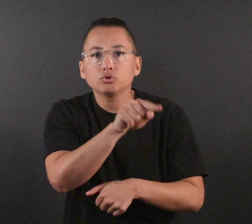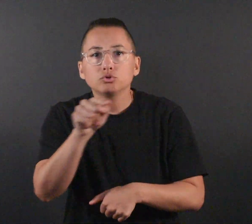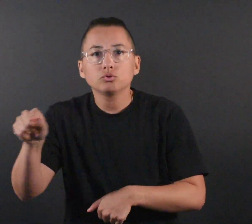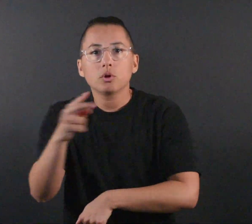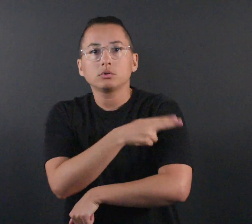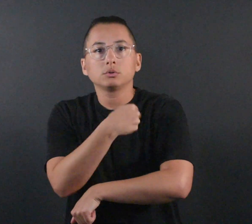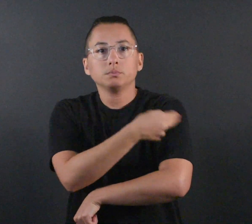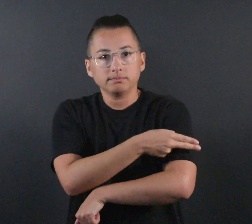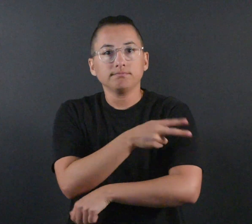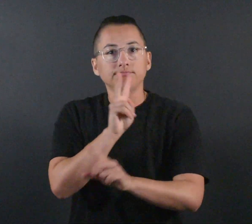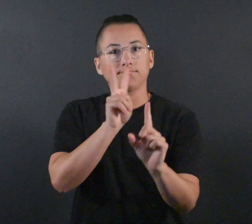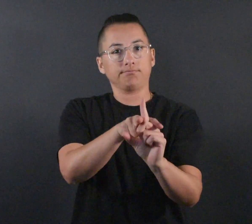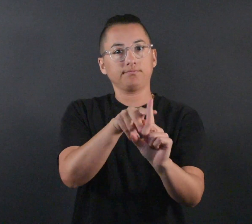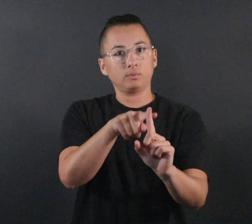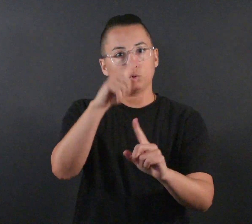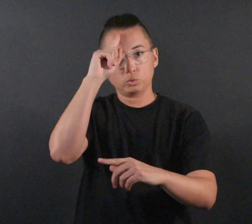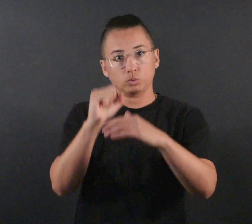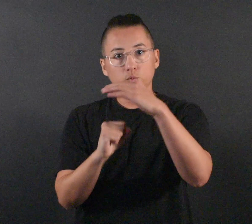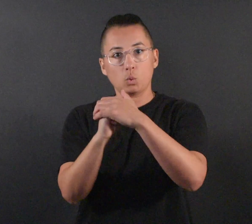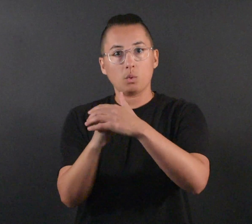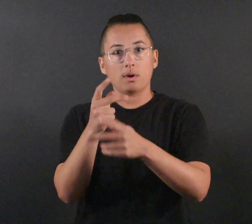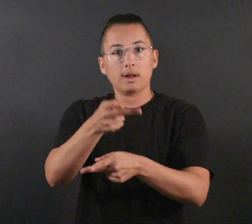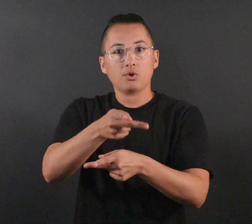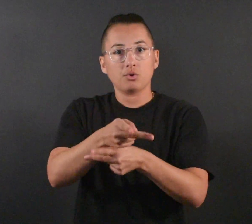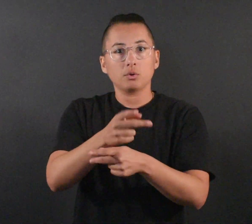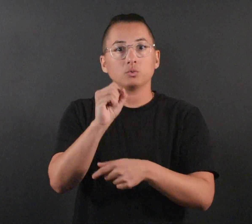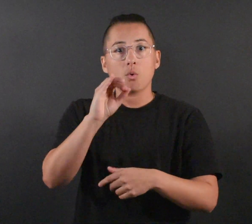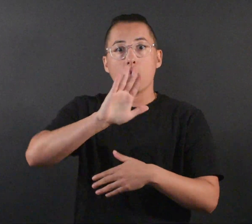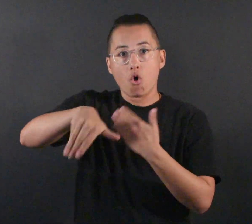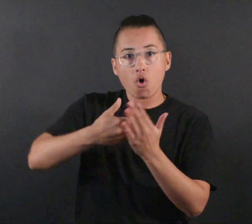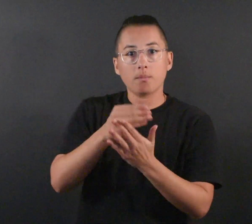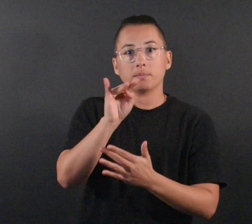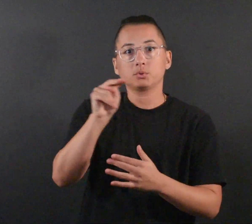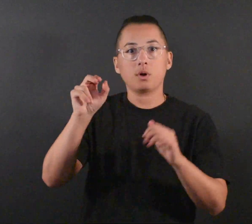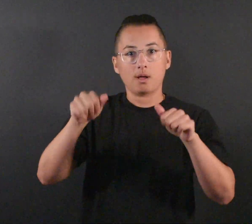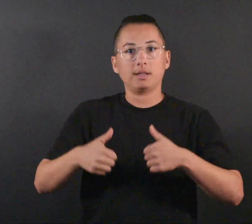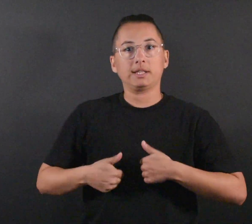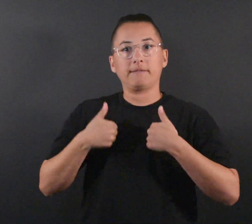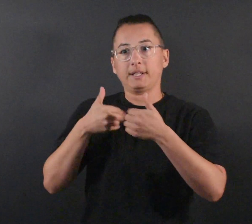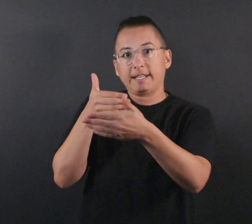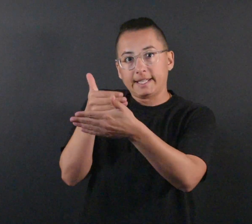stroke hospitals so that all Minnesotans can live near the best stroke care possible.